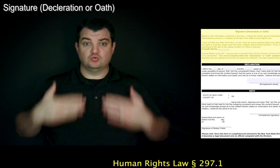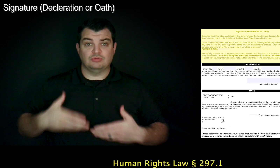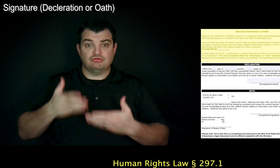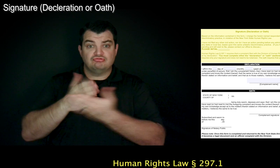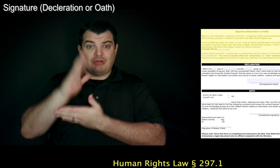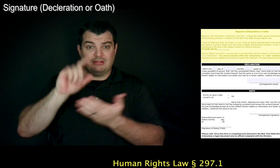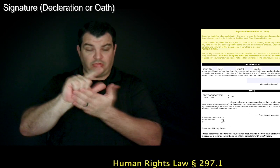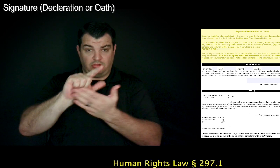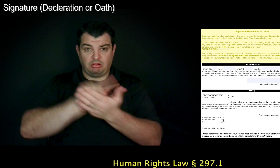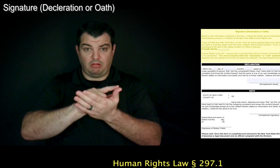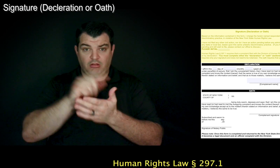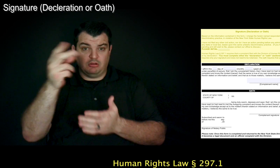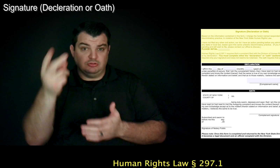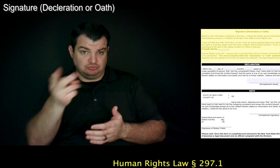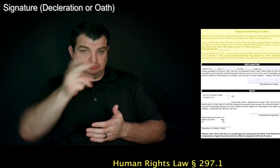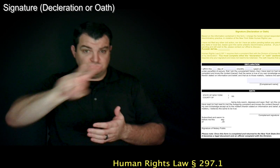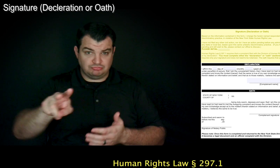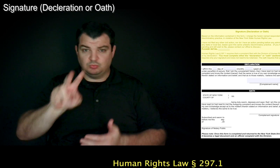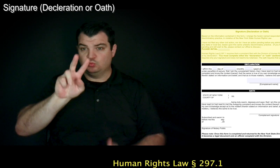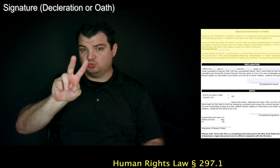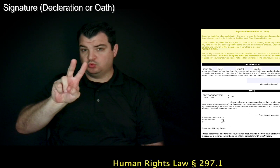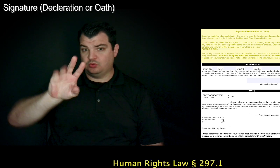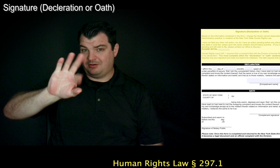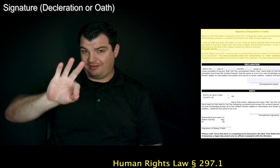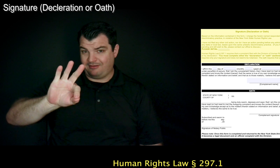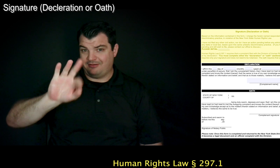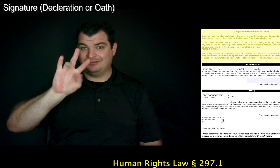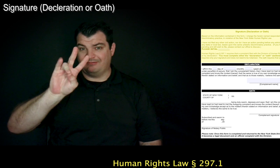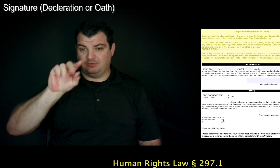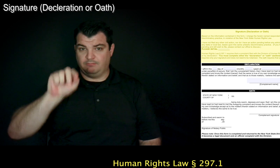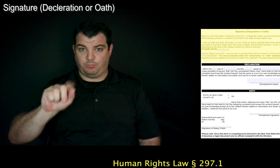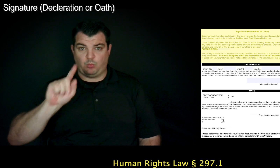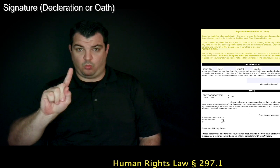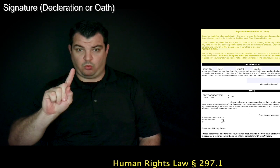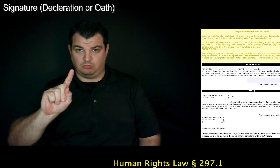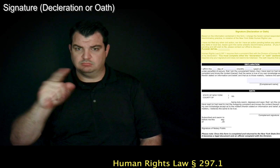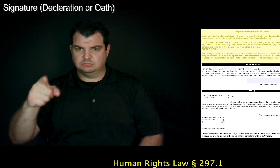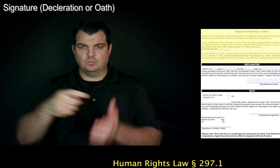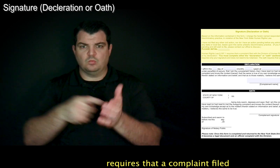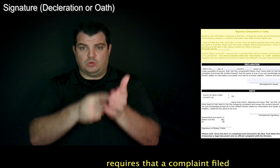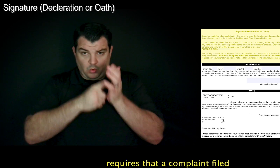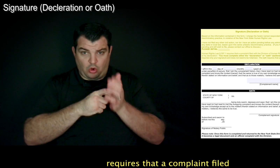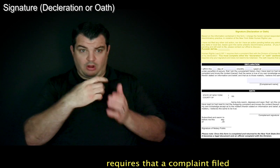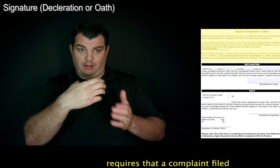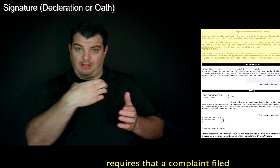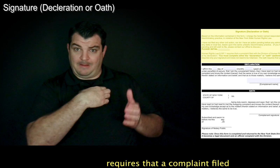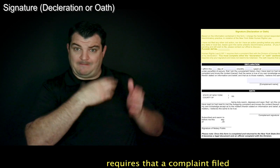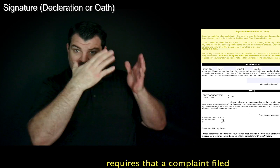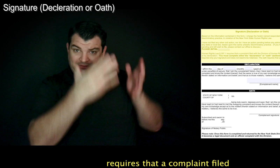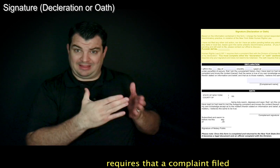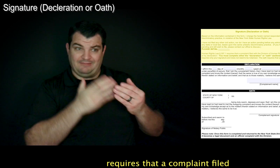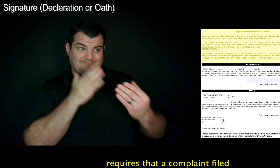Human Rights Law § 297.1 requires that a complaint filed